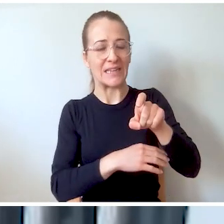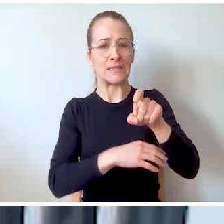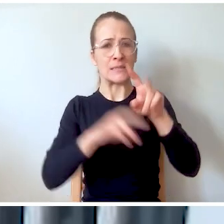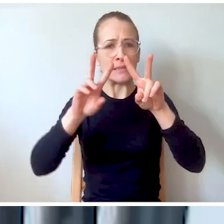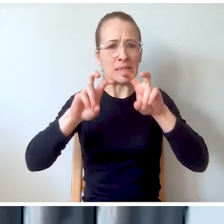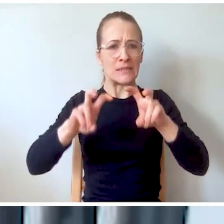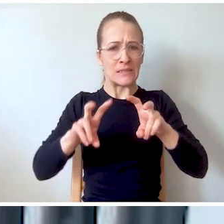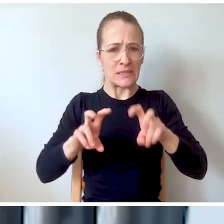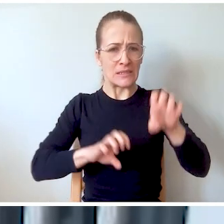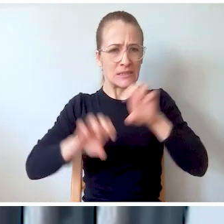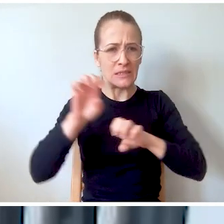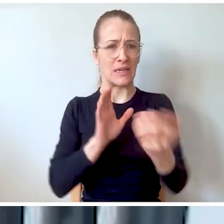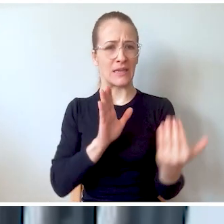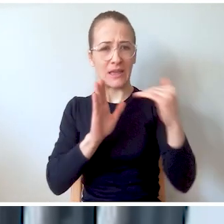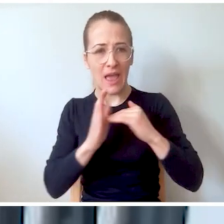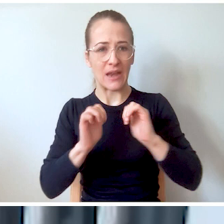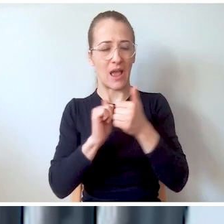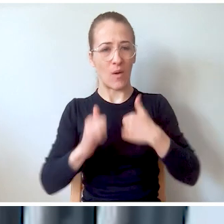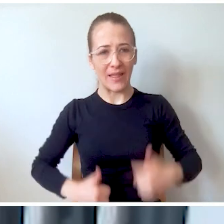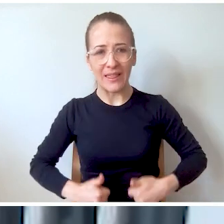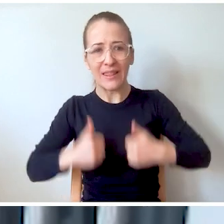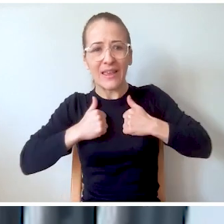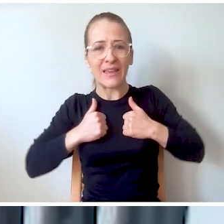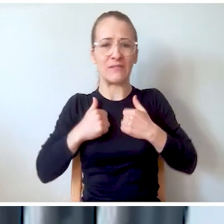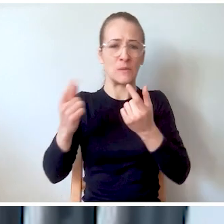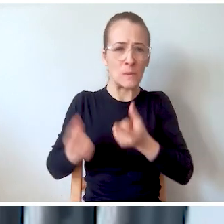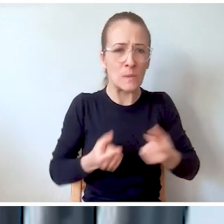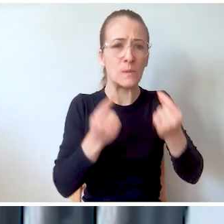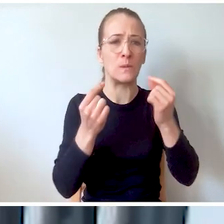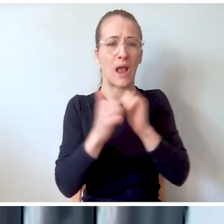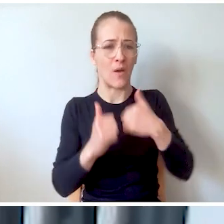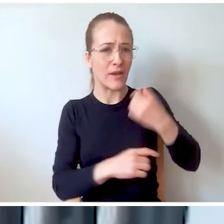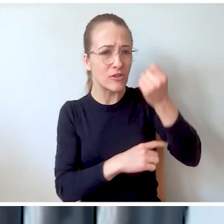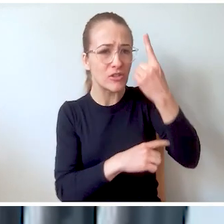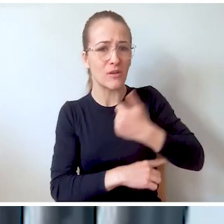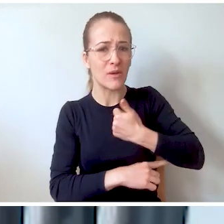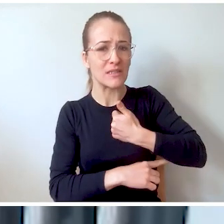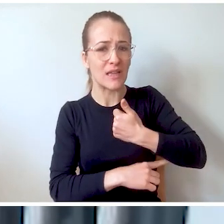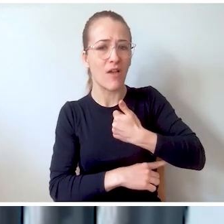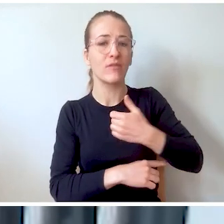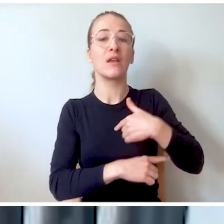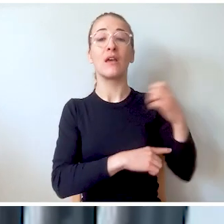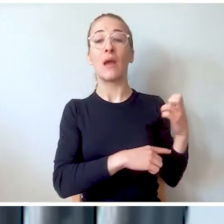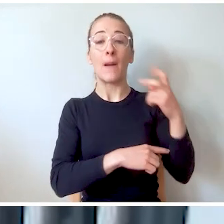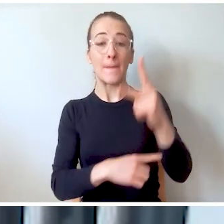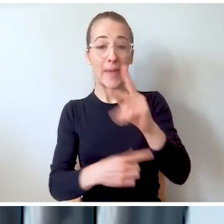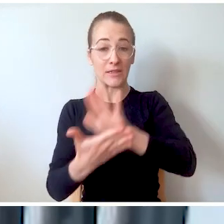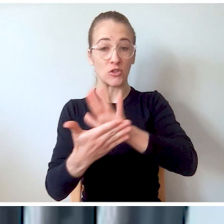how I live my life, and how I understood myself. I returned to school exactly one year